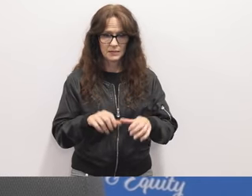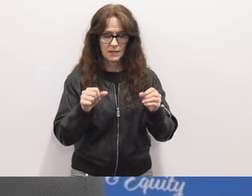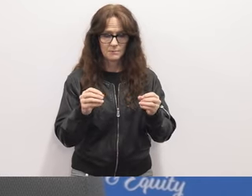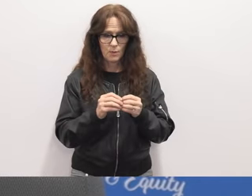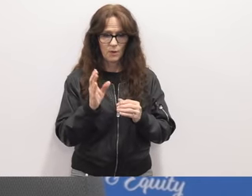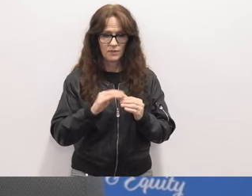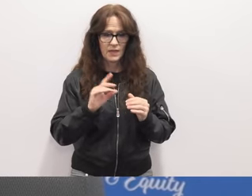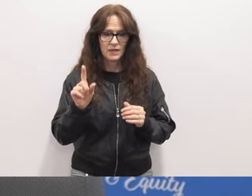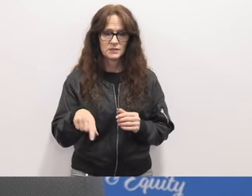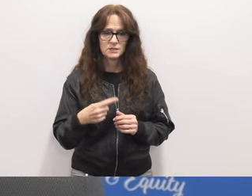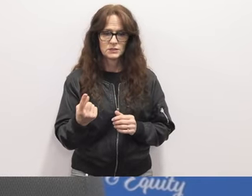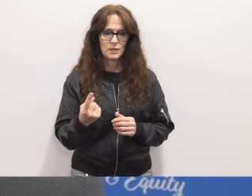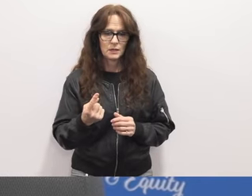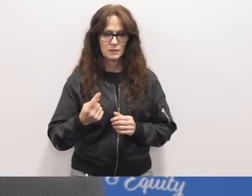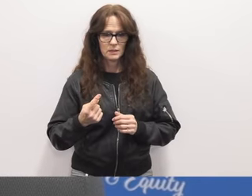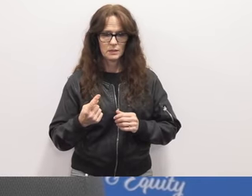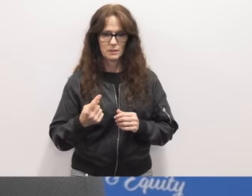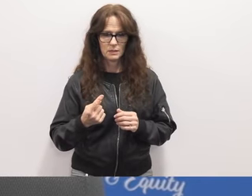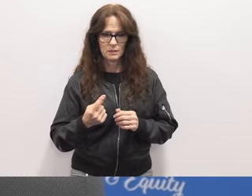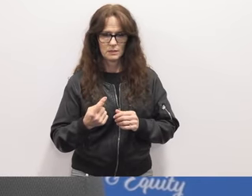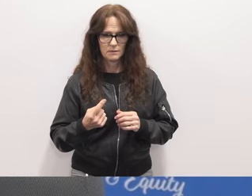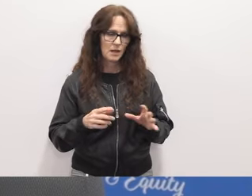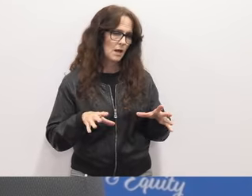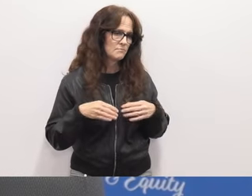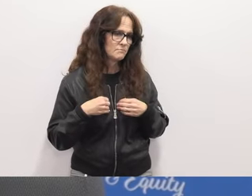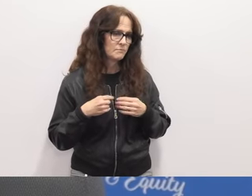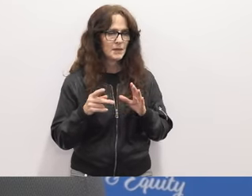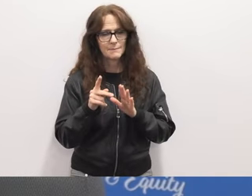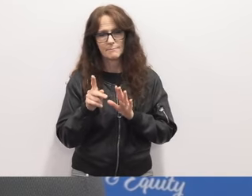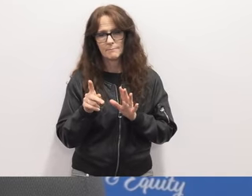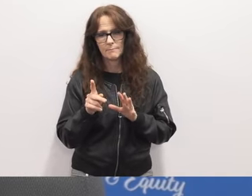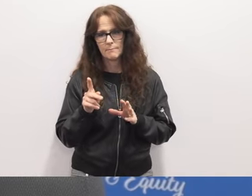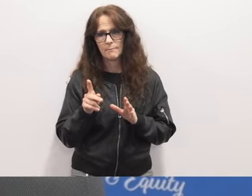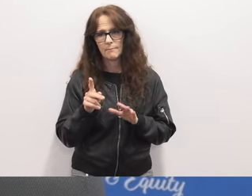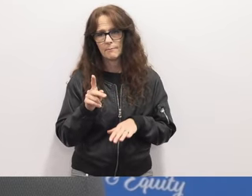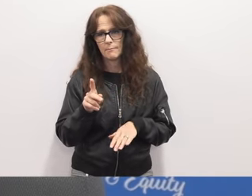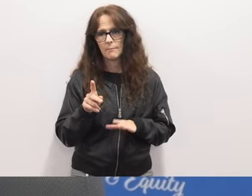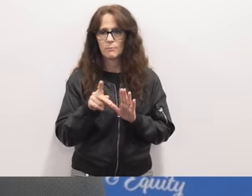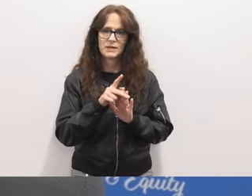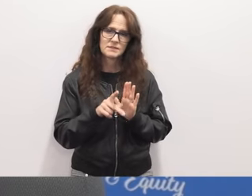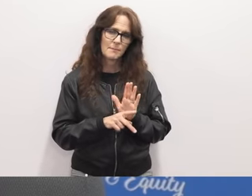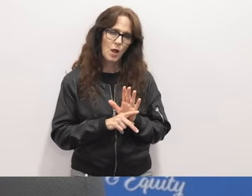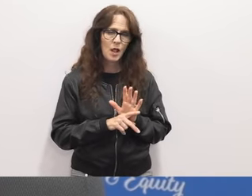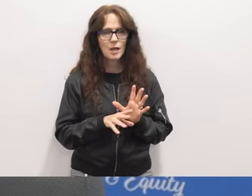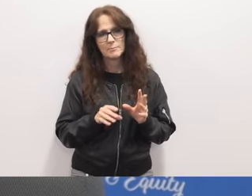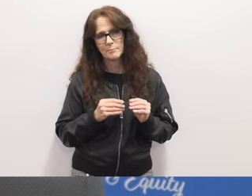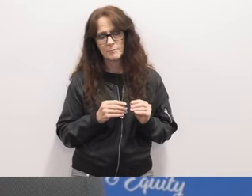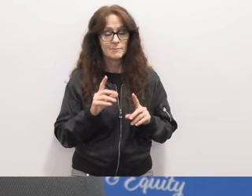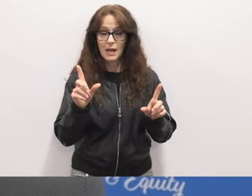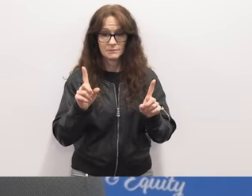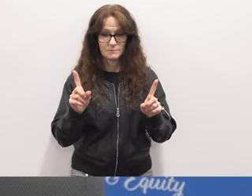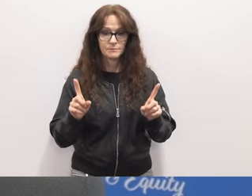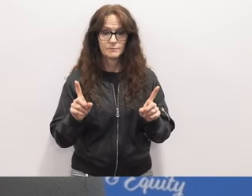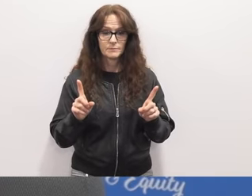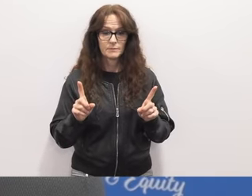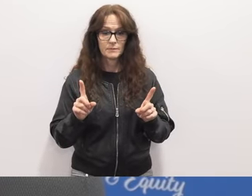I'm good with it in principle kind of conversation with me on goal four. And depending on what,